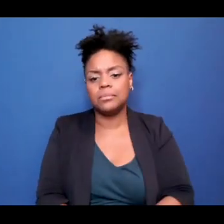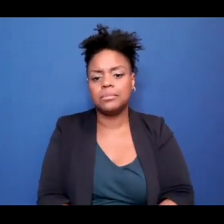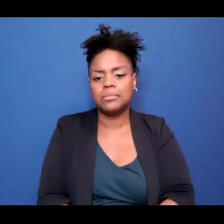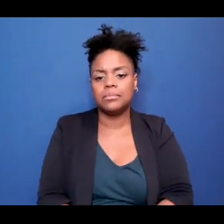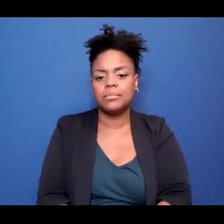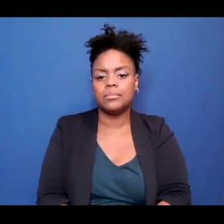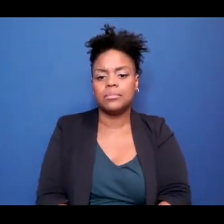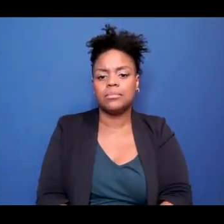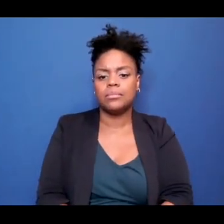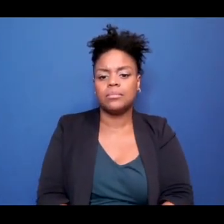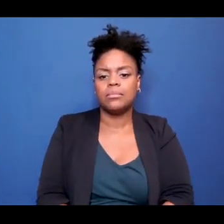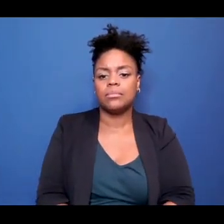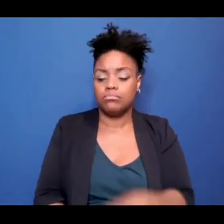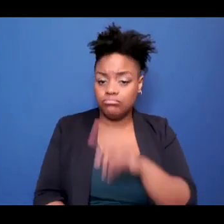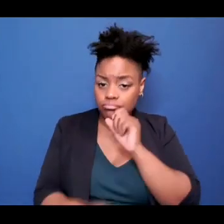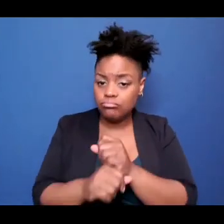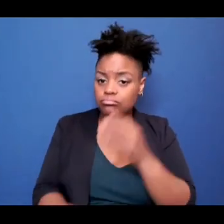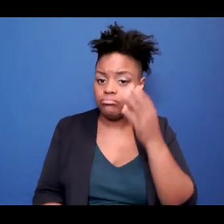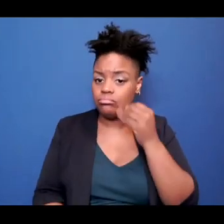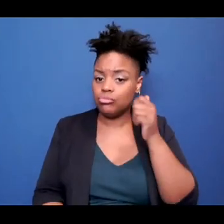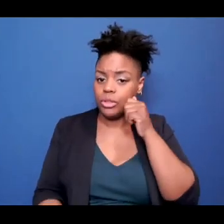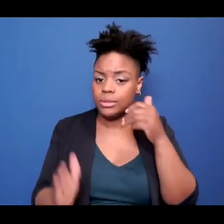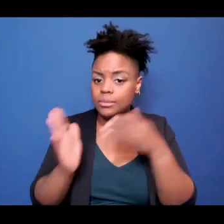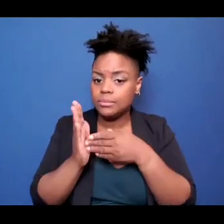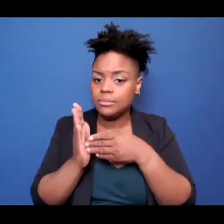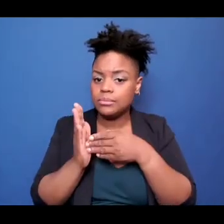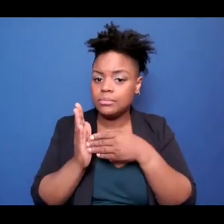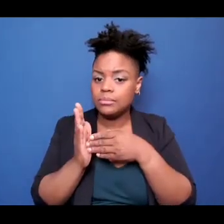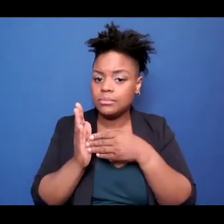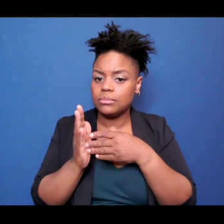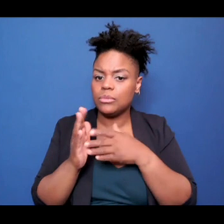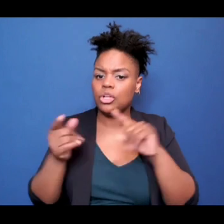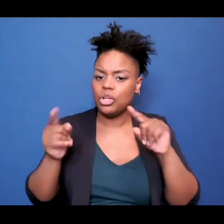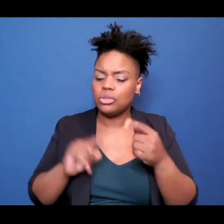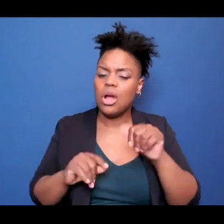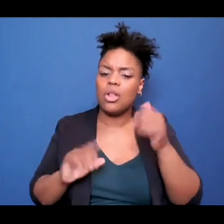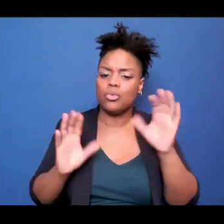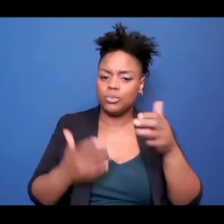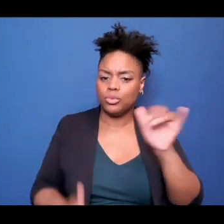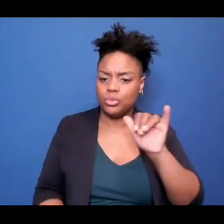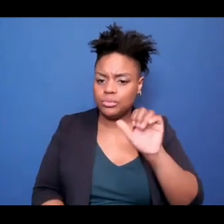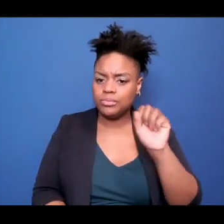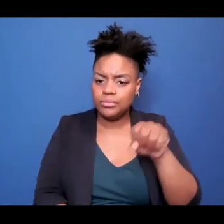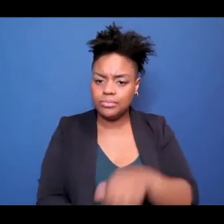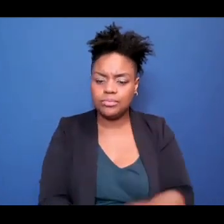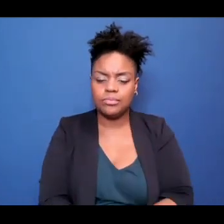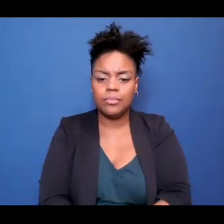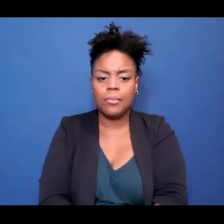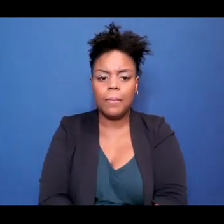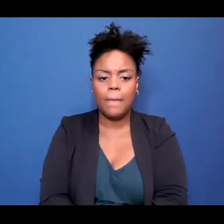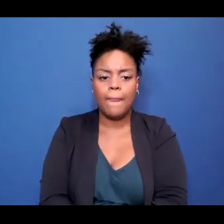BECAUSE THAT'S NOT THE CASE, ALTHOUGH AGAIN, EXPERIENCING RACISM HAS BEEN SHOWN TO BE HARMFUL TO HEALTH FOR PEOPLE